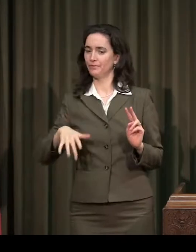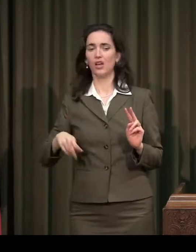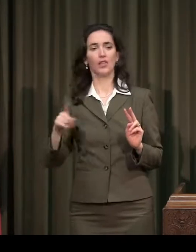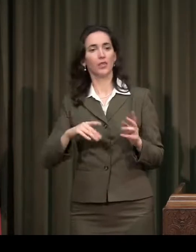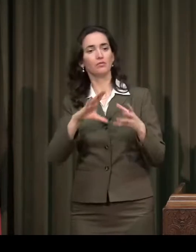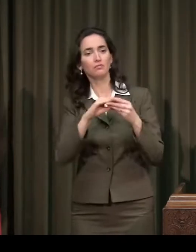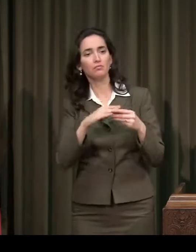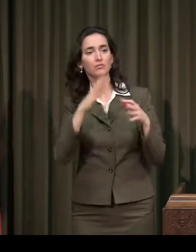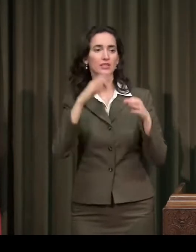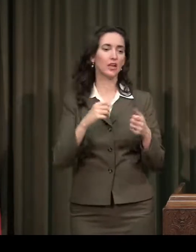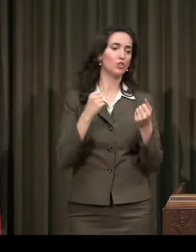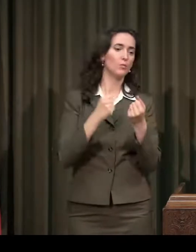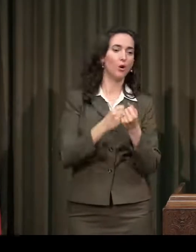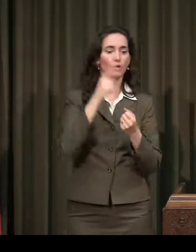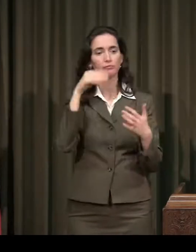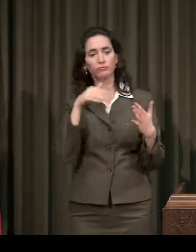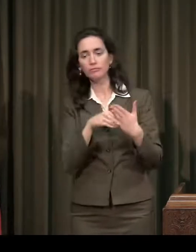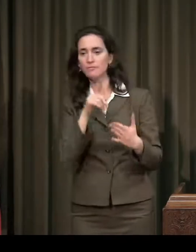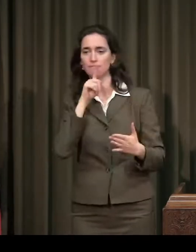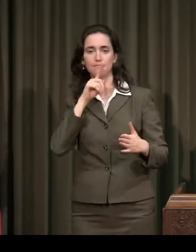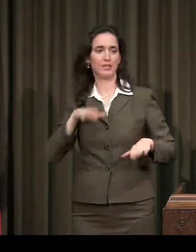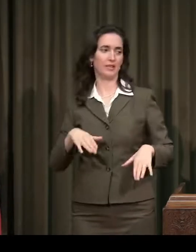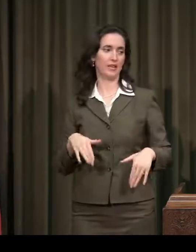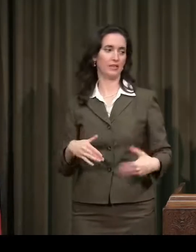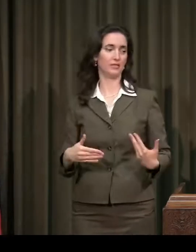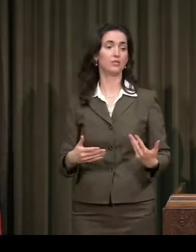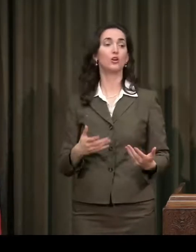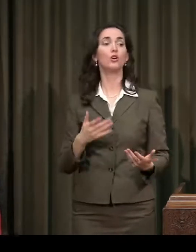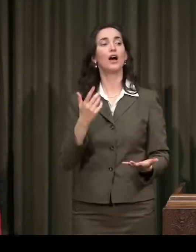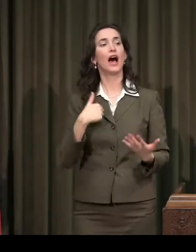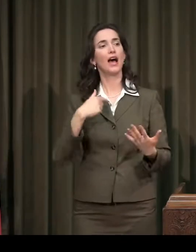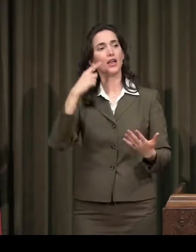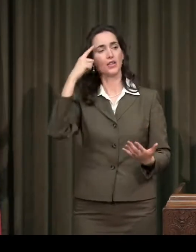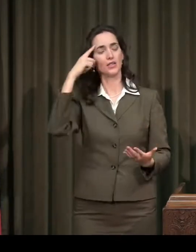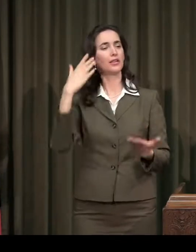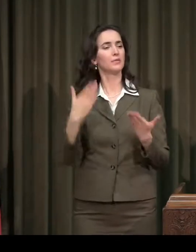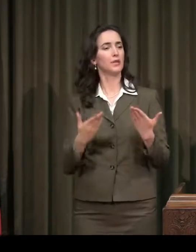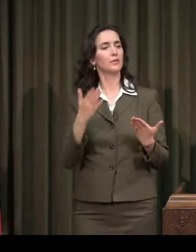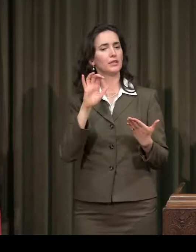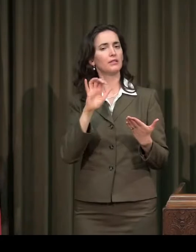objection to it and i think that may have been what the commissioner is